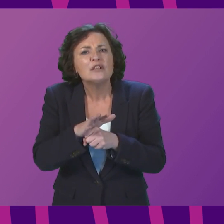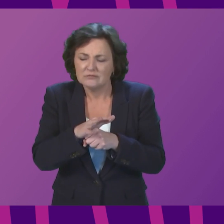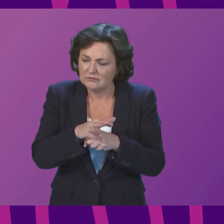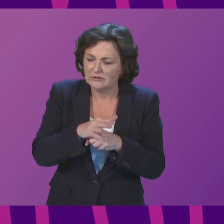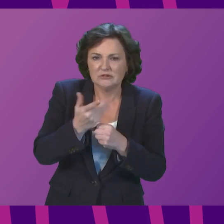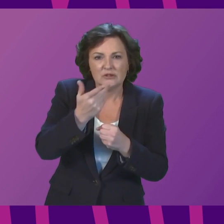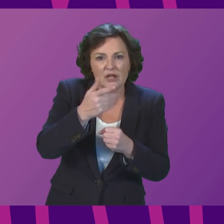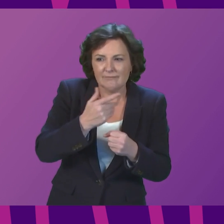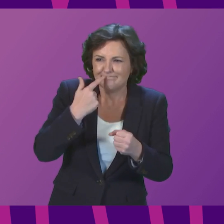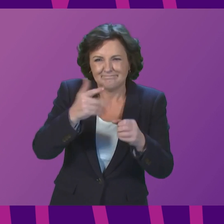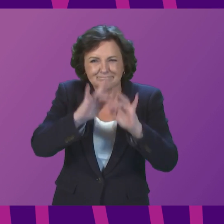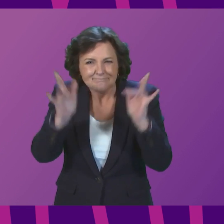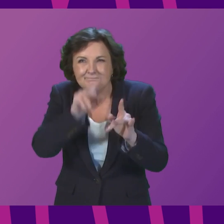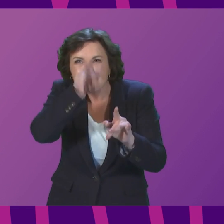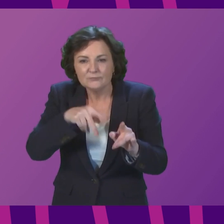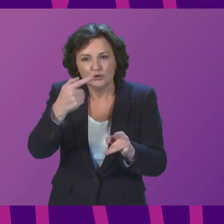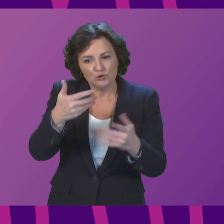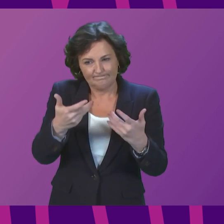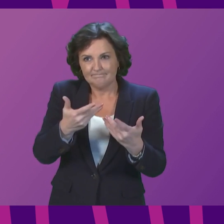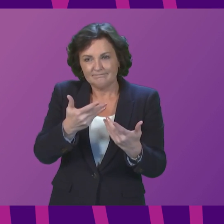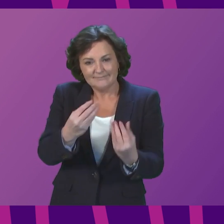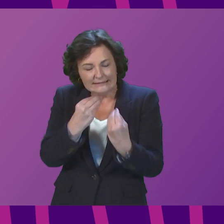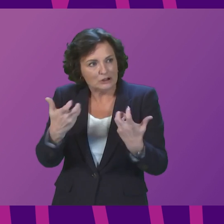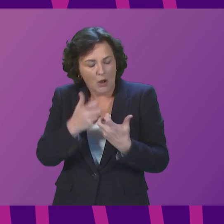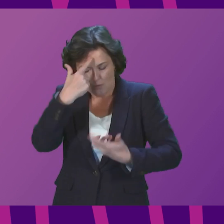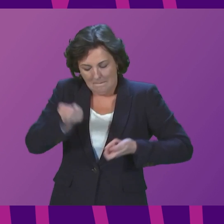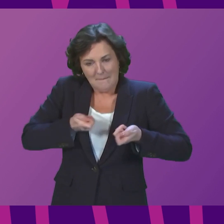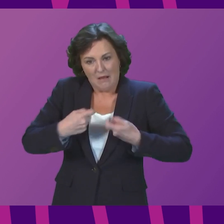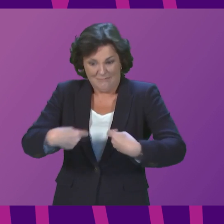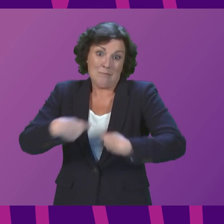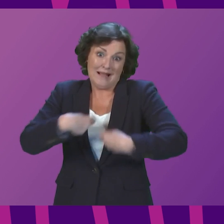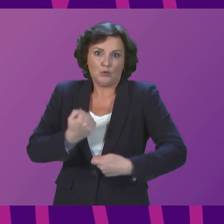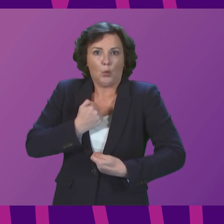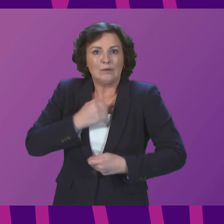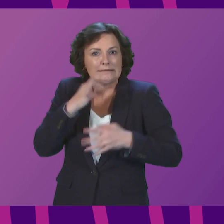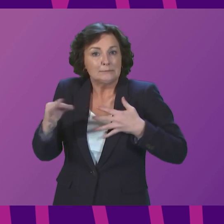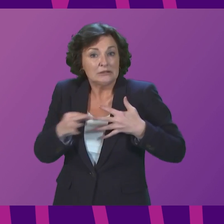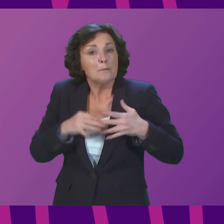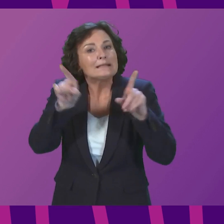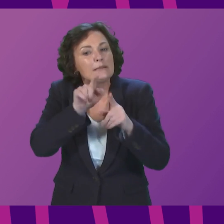their symptoms and to help to ensure that people know about the support that is available to them.